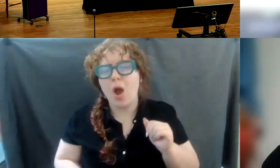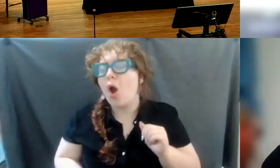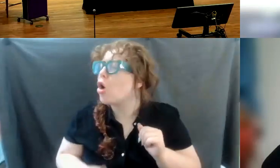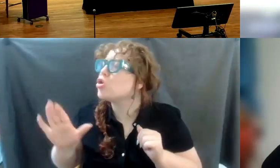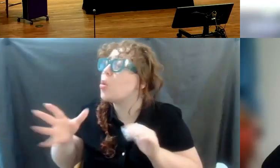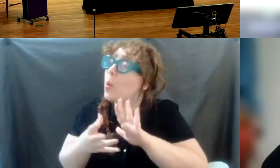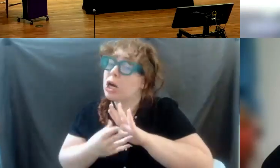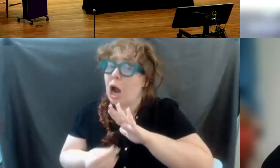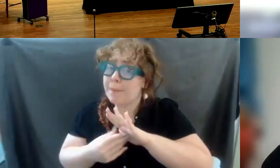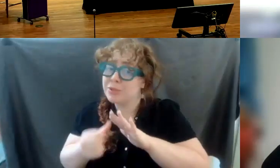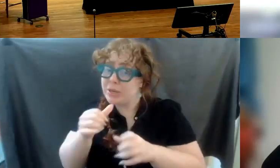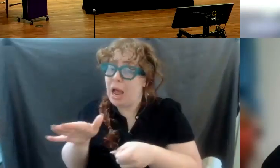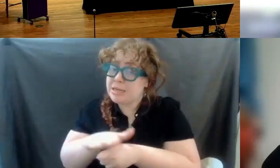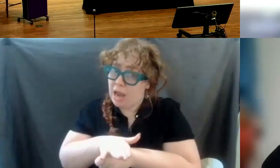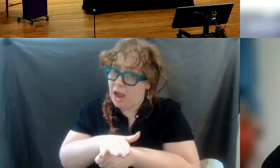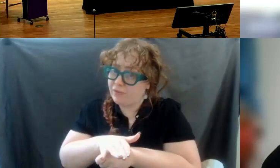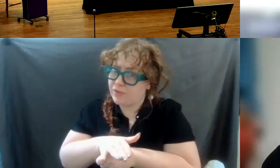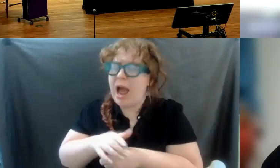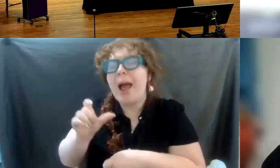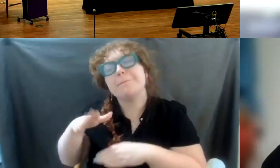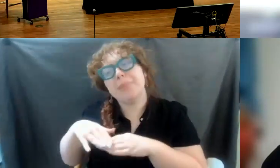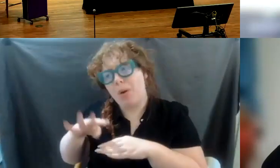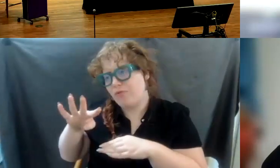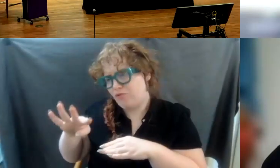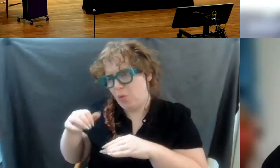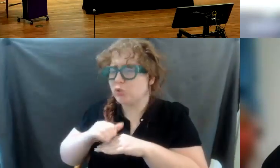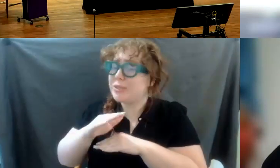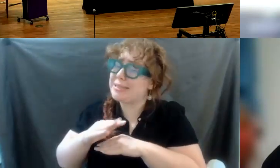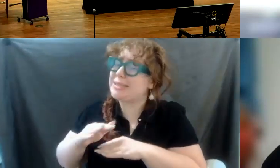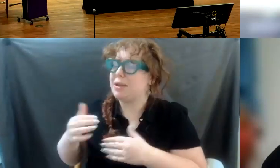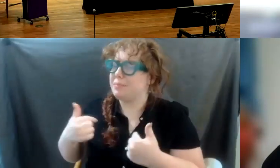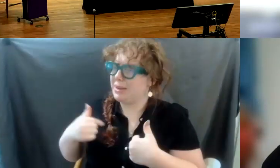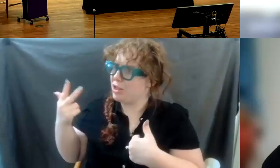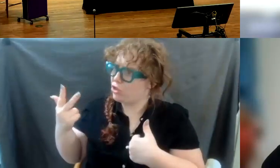They want a full copies. I submitted three. It's like you have to wait six months for that system to war around.